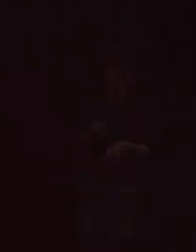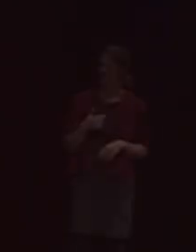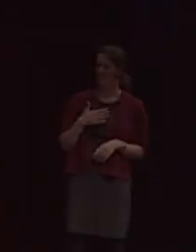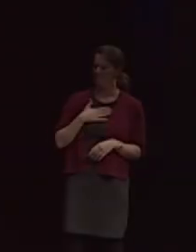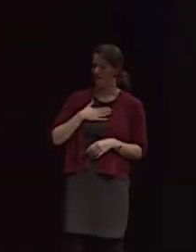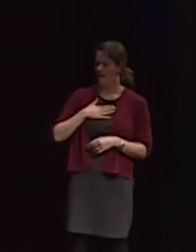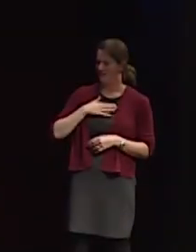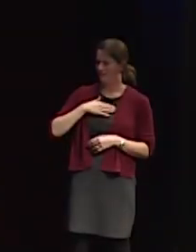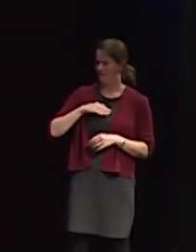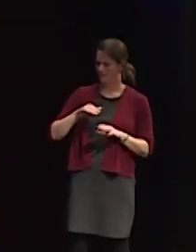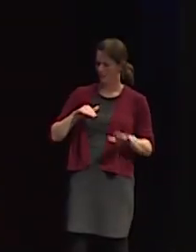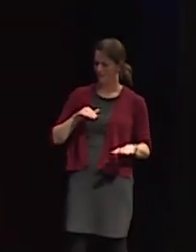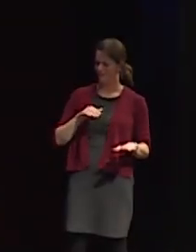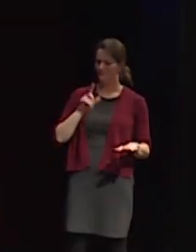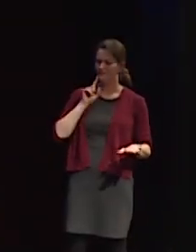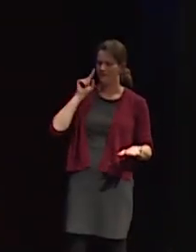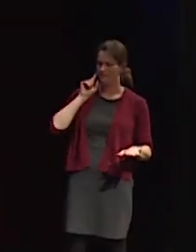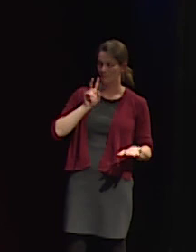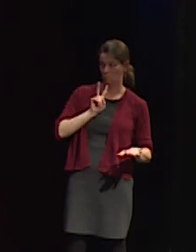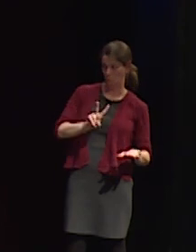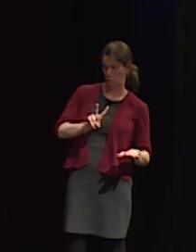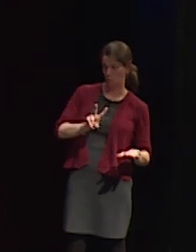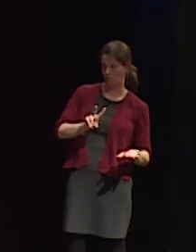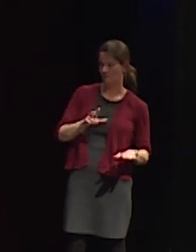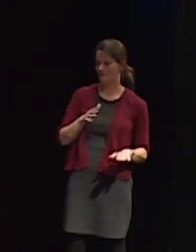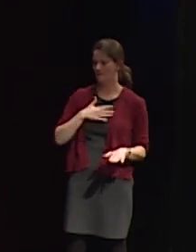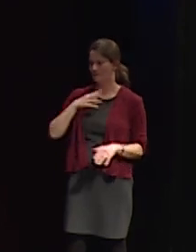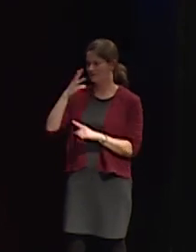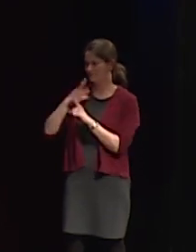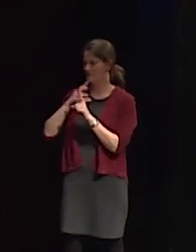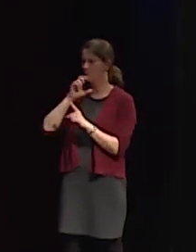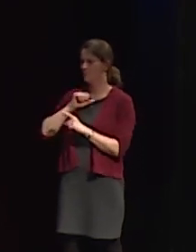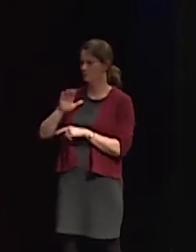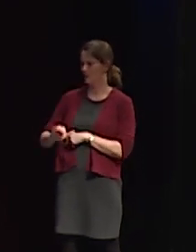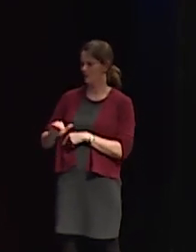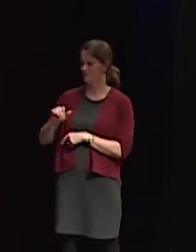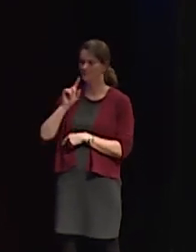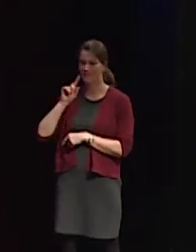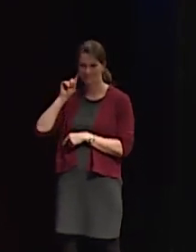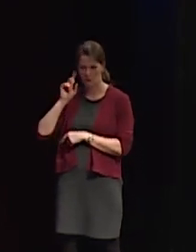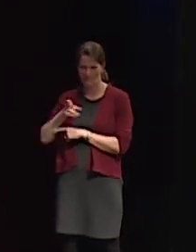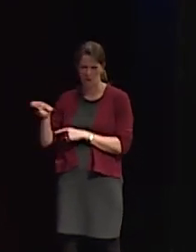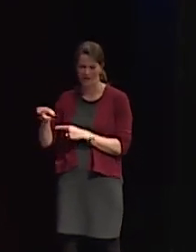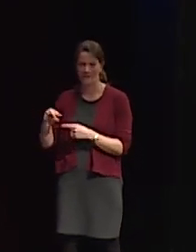I have a deaf two-year-old who's hard-of-hearing and a six-month-old.